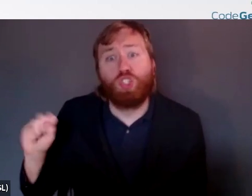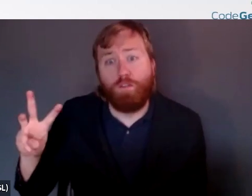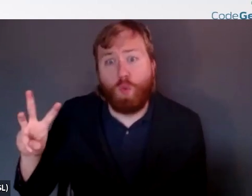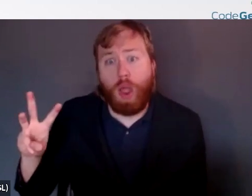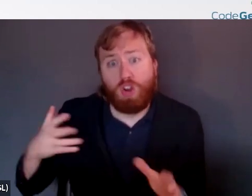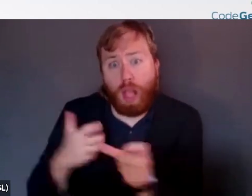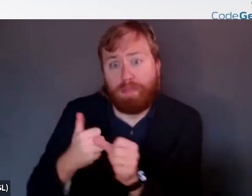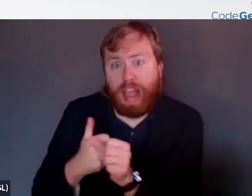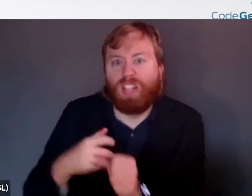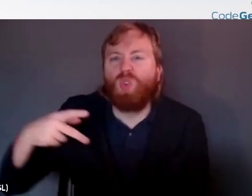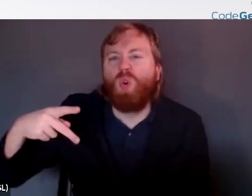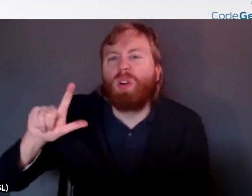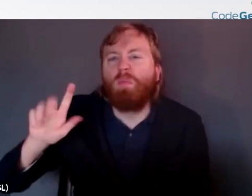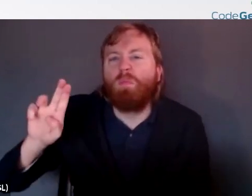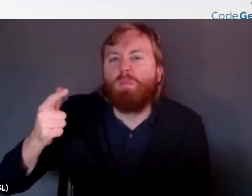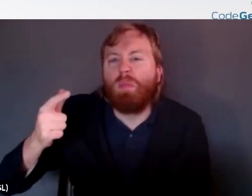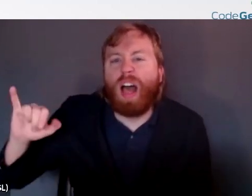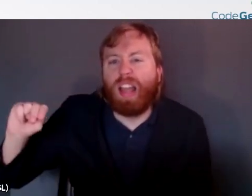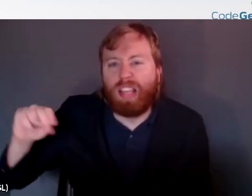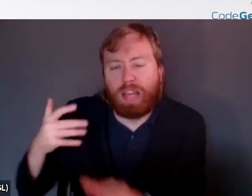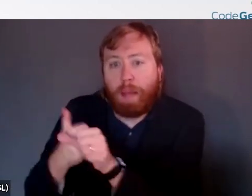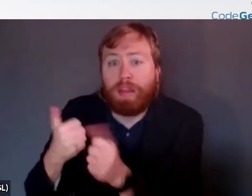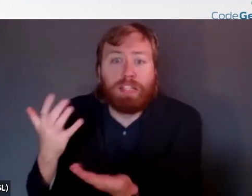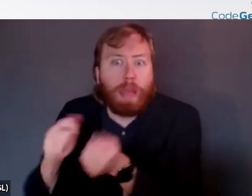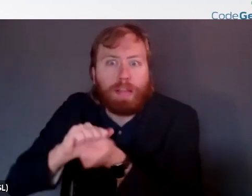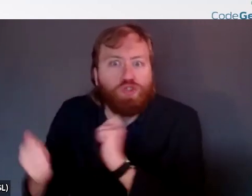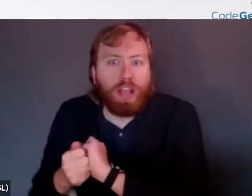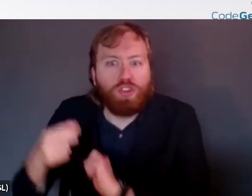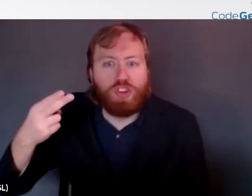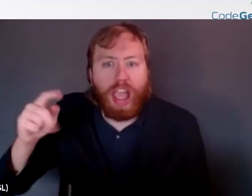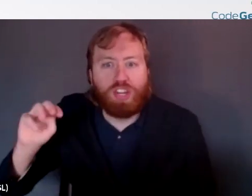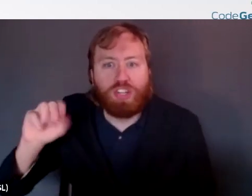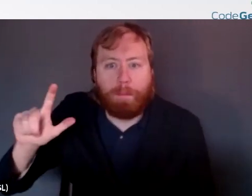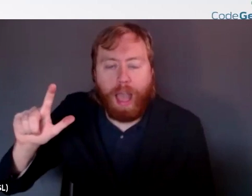if one of those updates somehow change the HTML output to the browser,